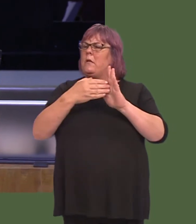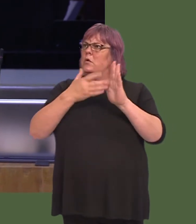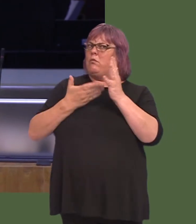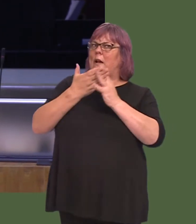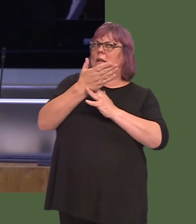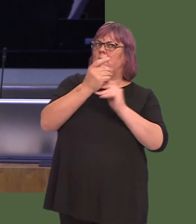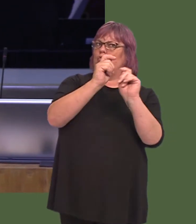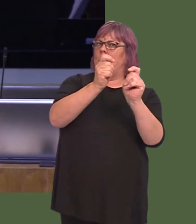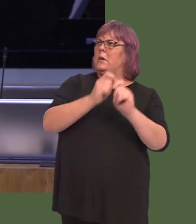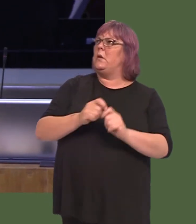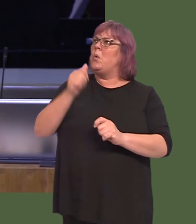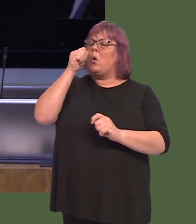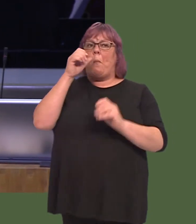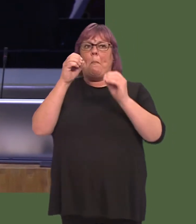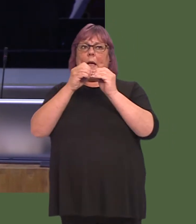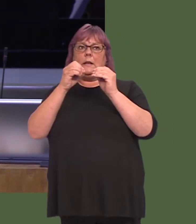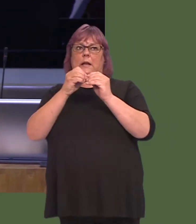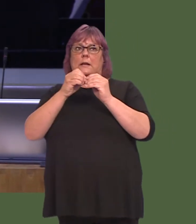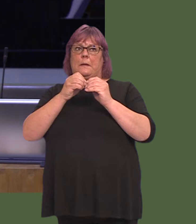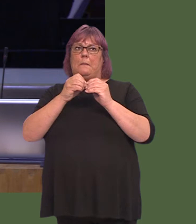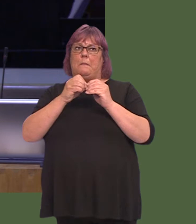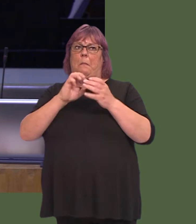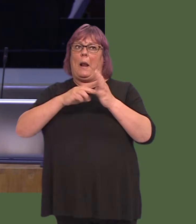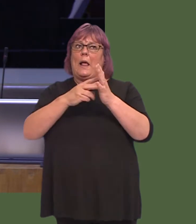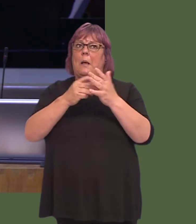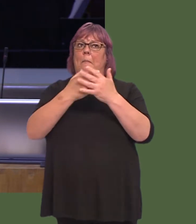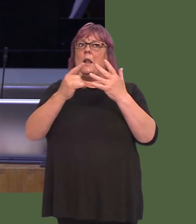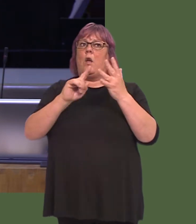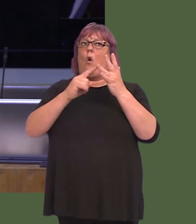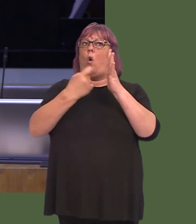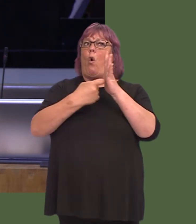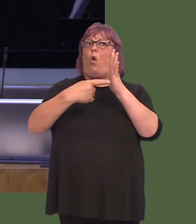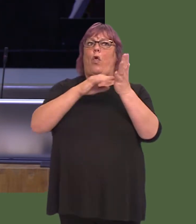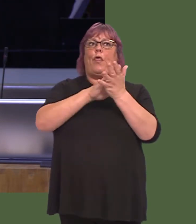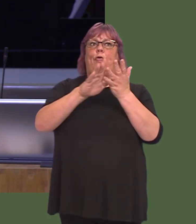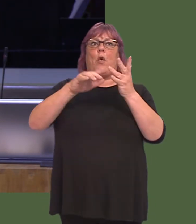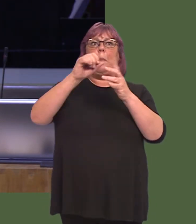Under Betsi's current plans, many orthopaedic patients will still be waiting more than a